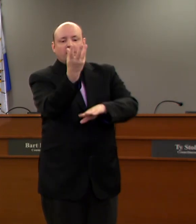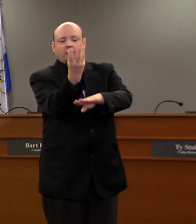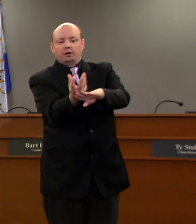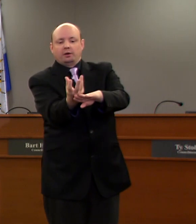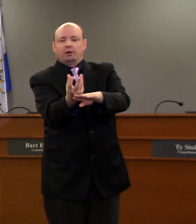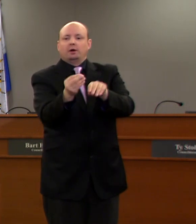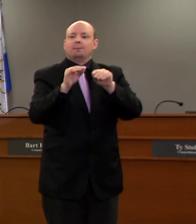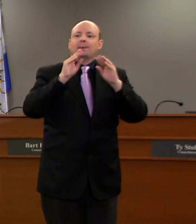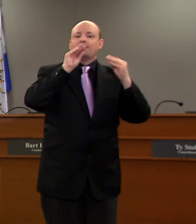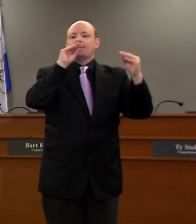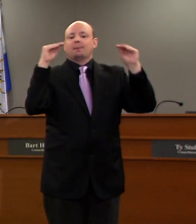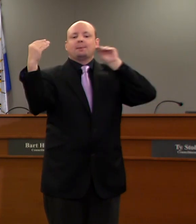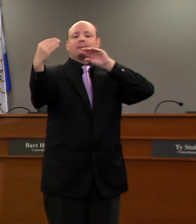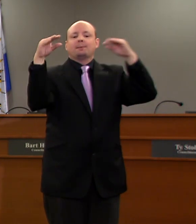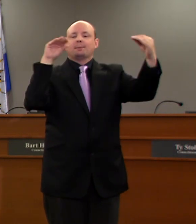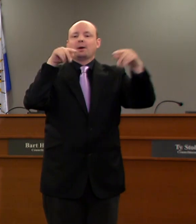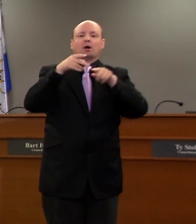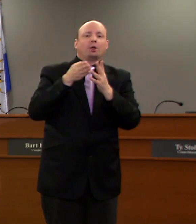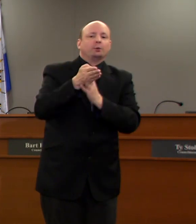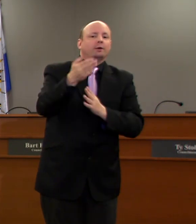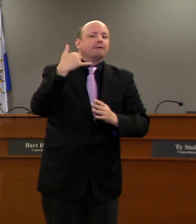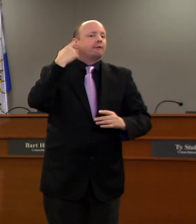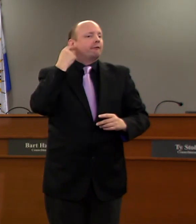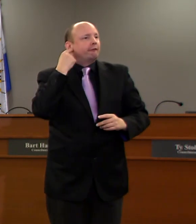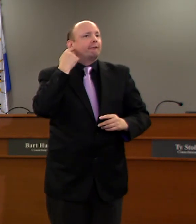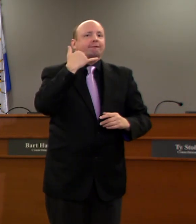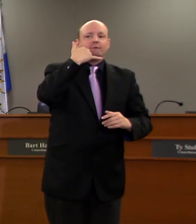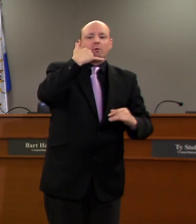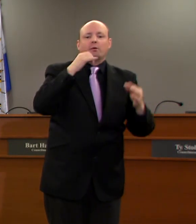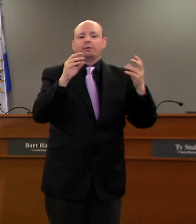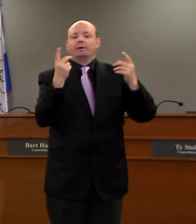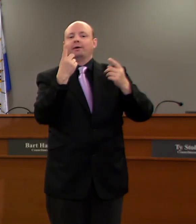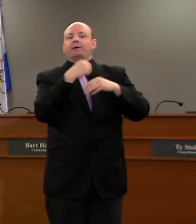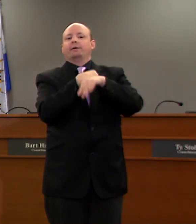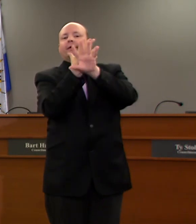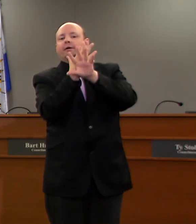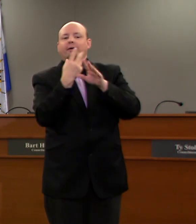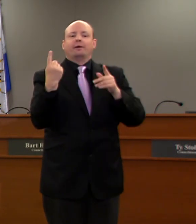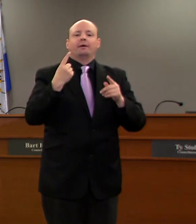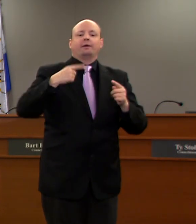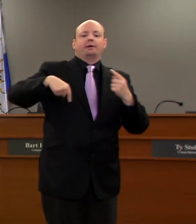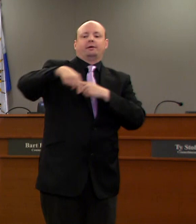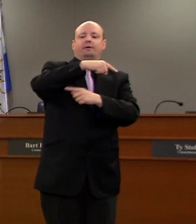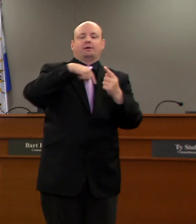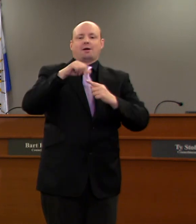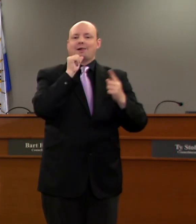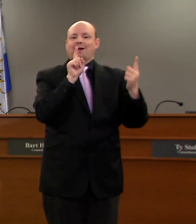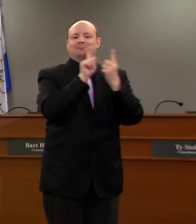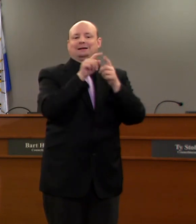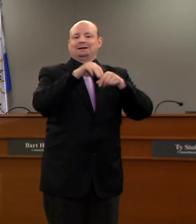All City Council members will be participating remotely and we'll be broadcasting the meeting